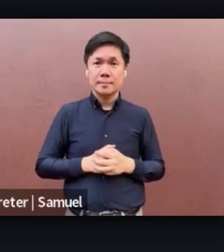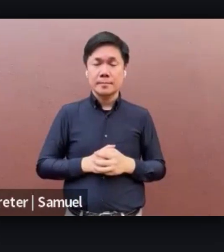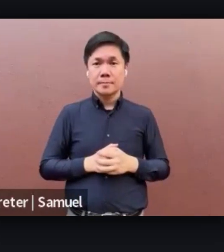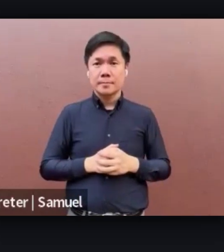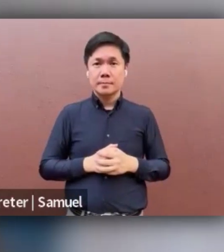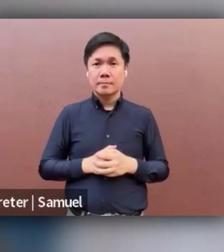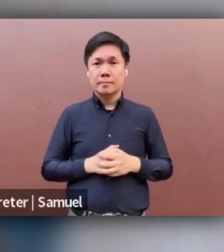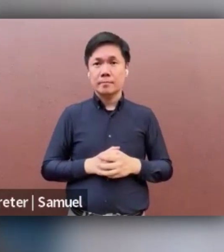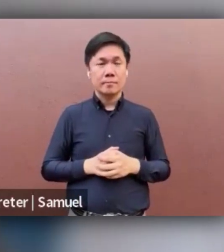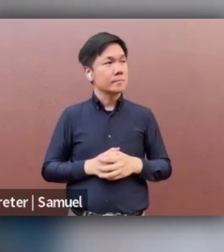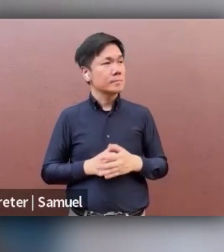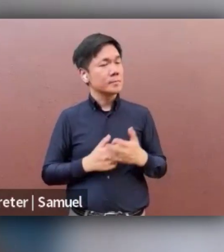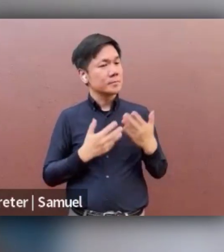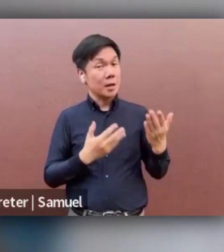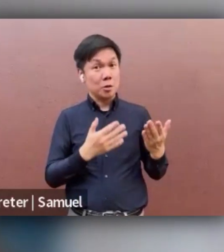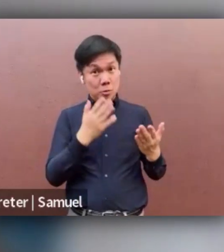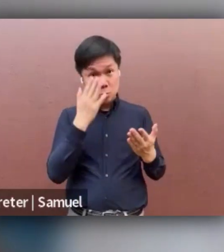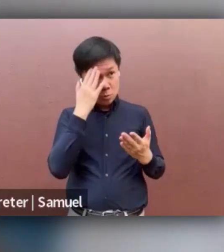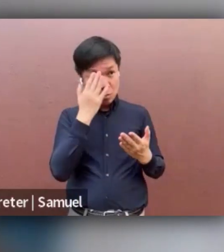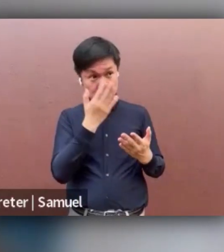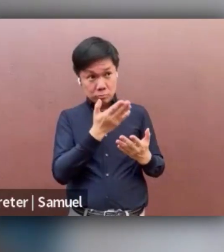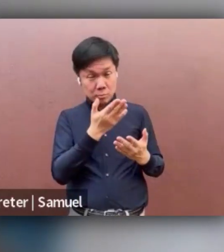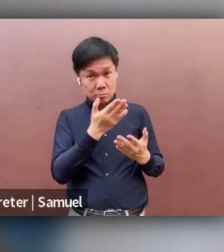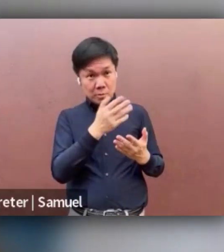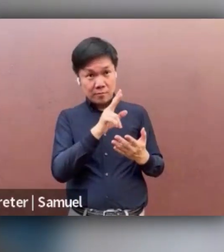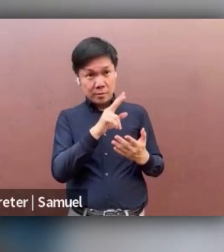Wait. This indirectly is a question for you.